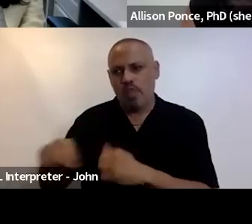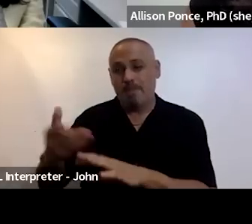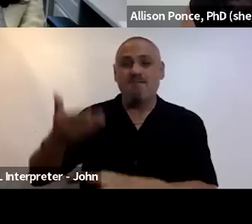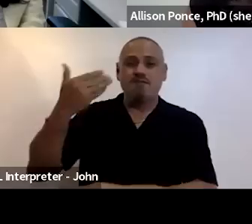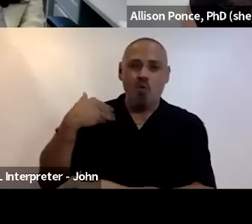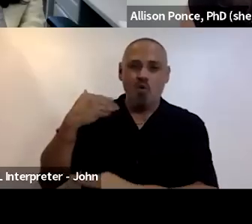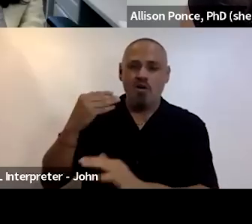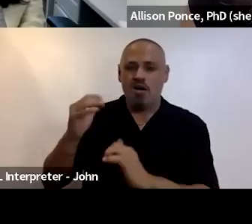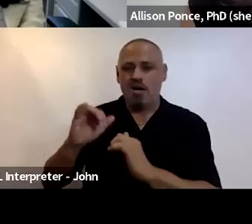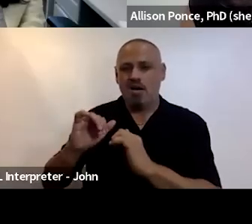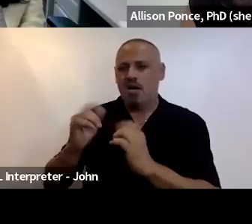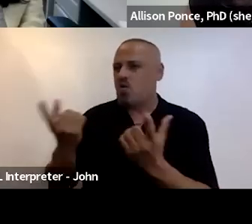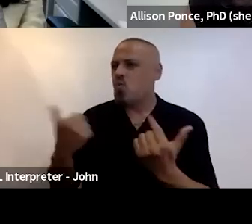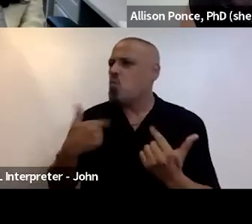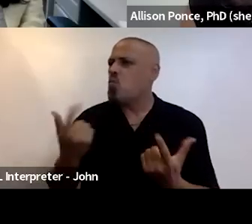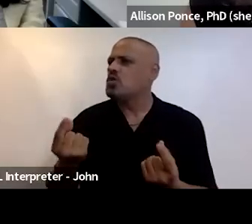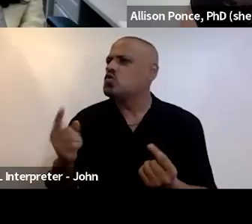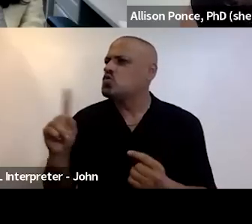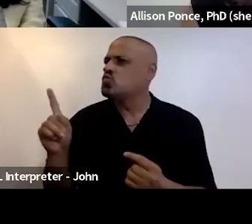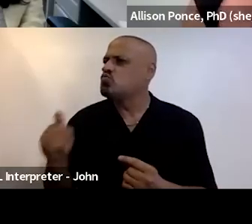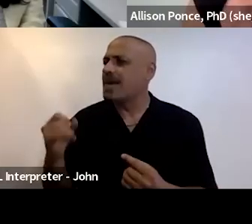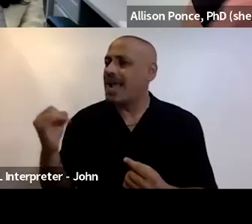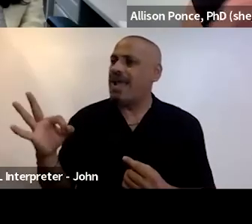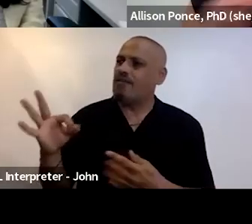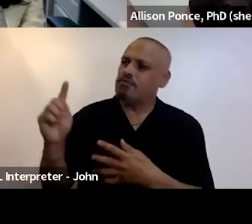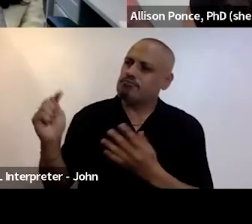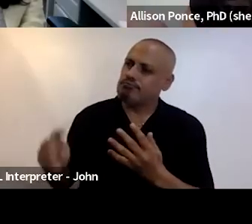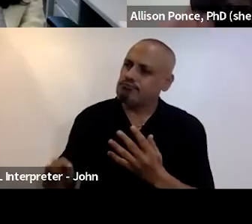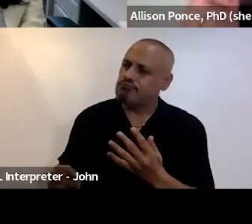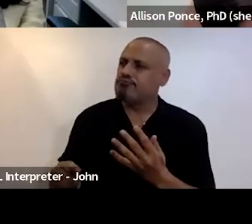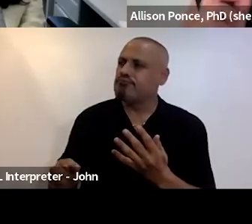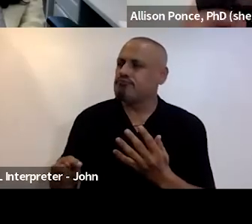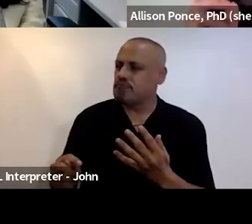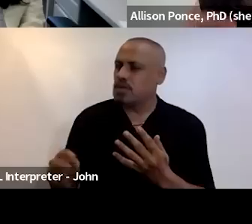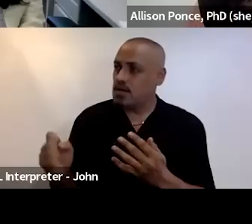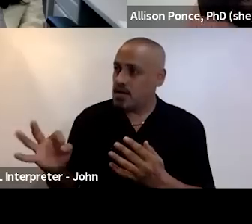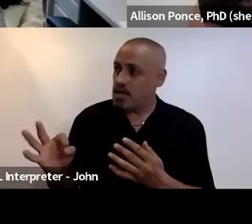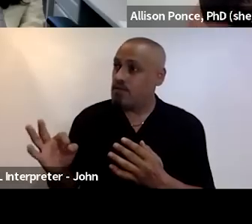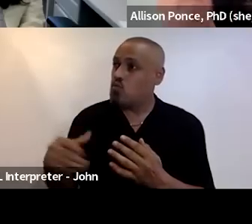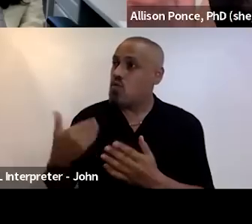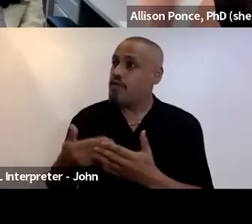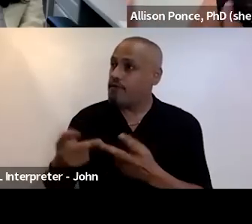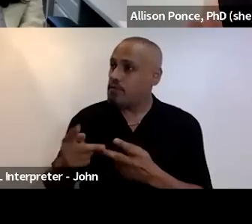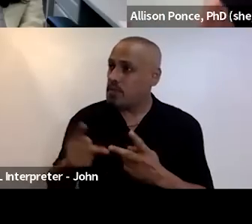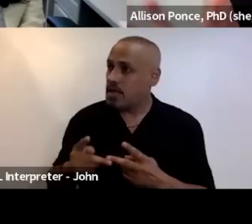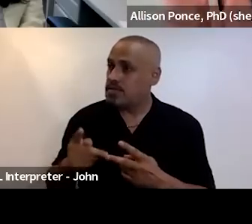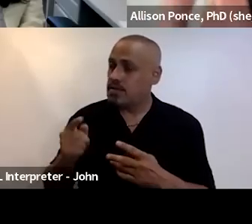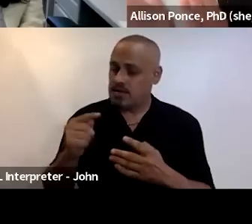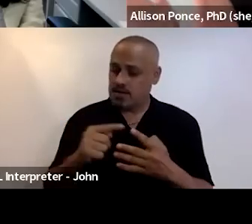about what should we do if, fill in the blank. If we get to a point where this condition happens